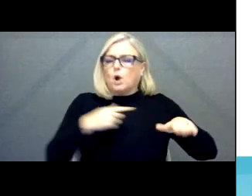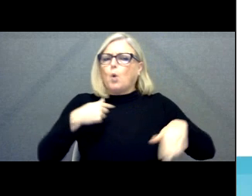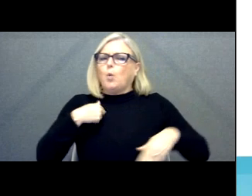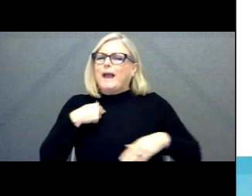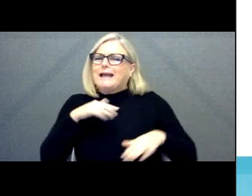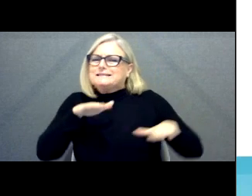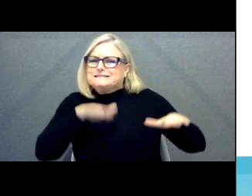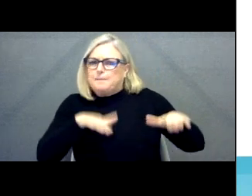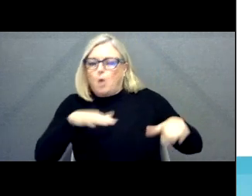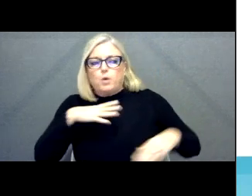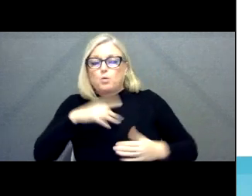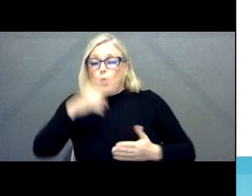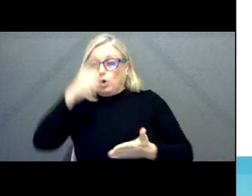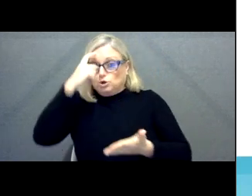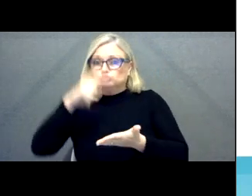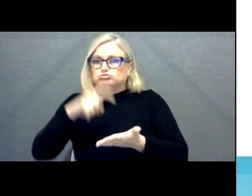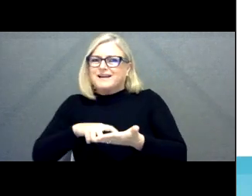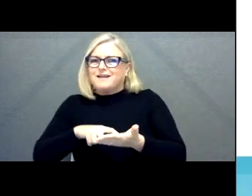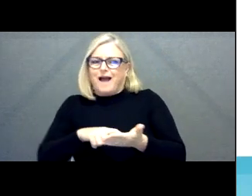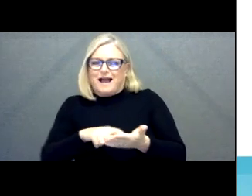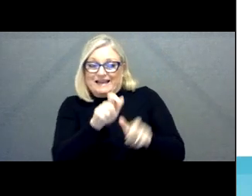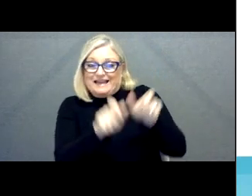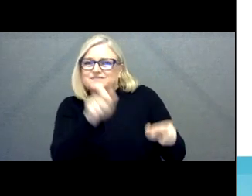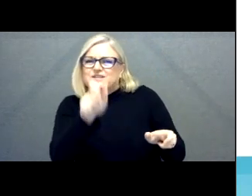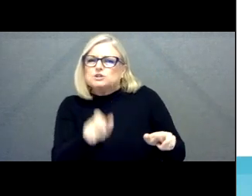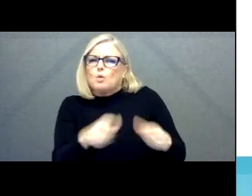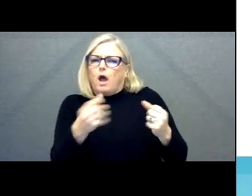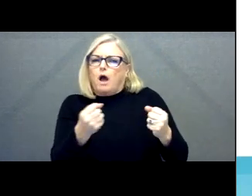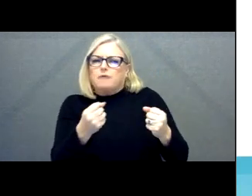have a number of factors in their lives which can lead to offending and if we can address